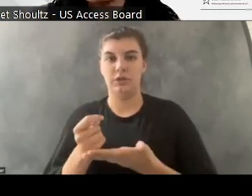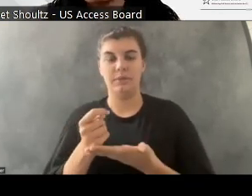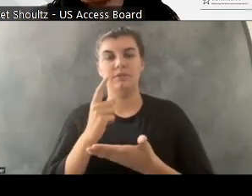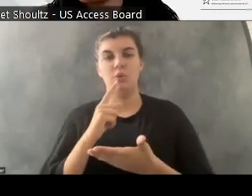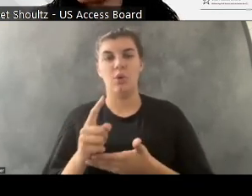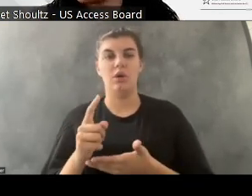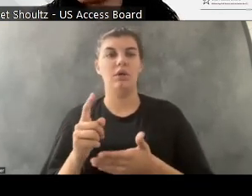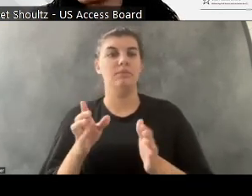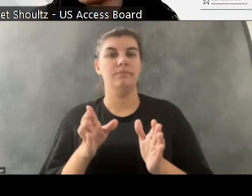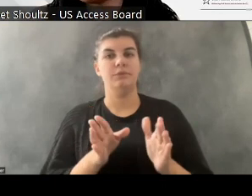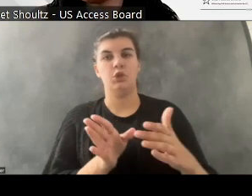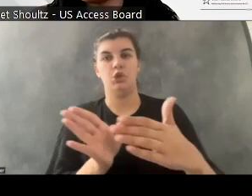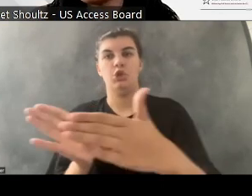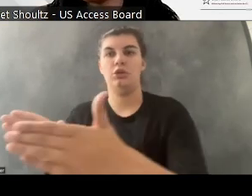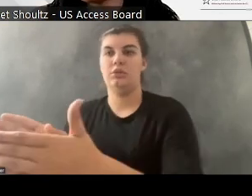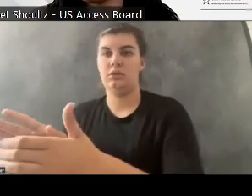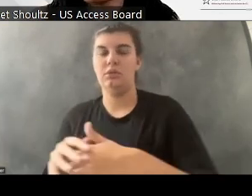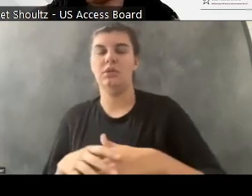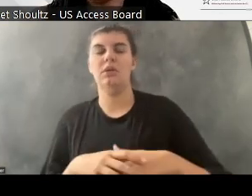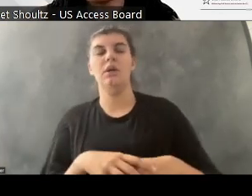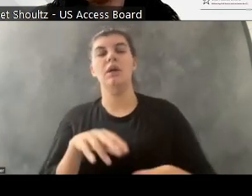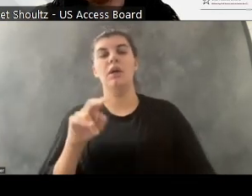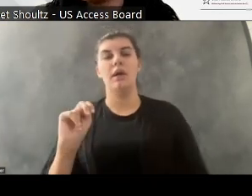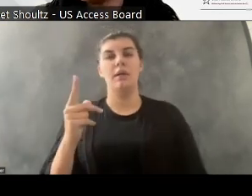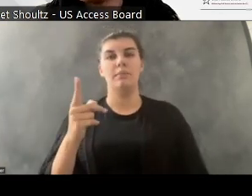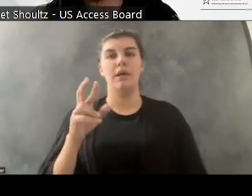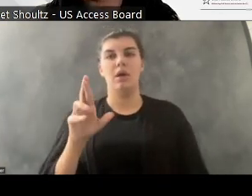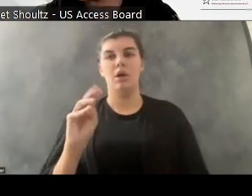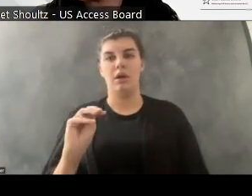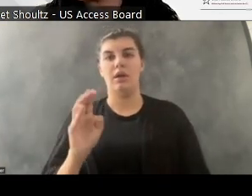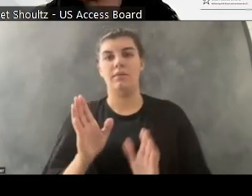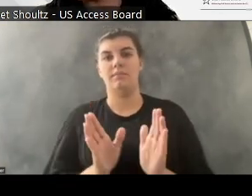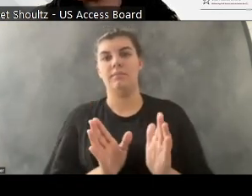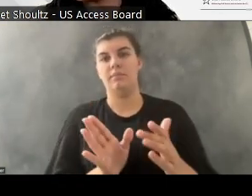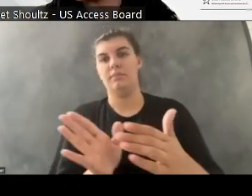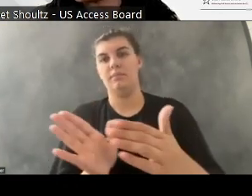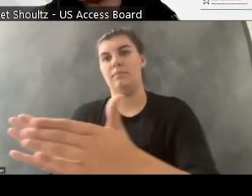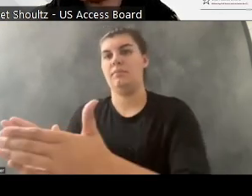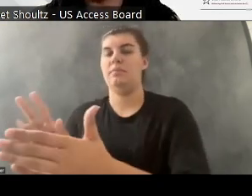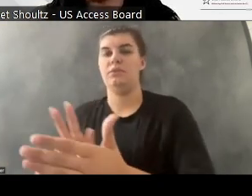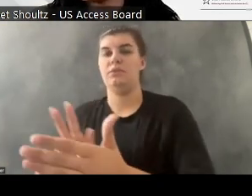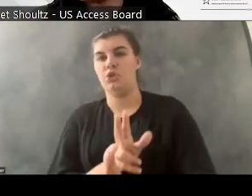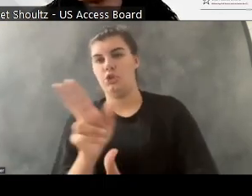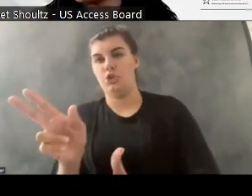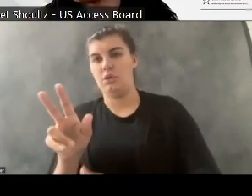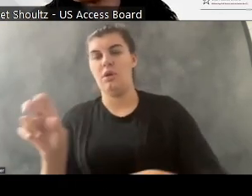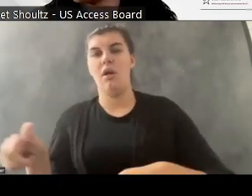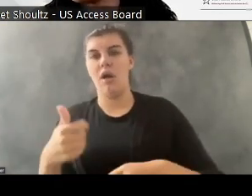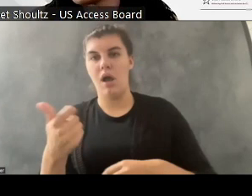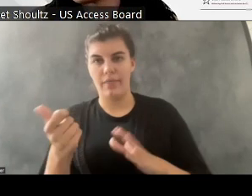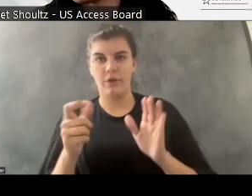turn lanes. So again in the NPRM at channelized turn lanes at other signalized intersection,